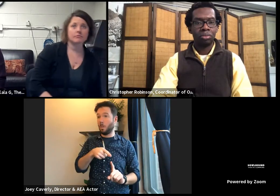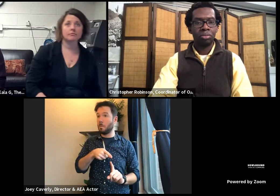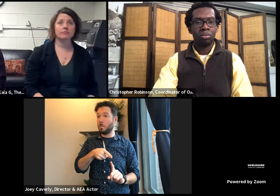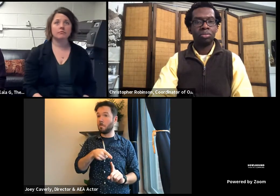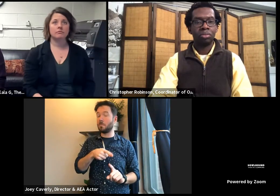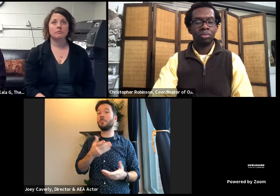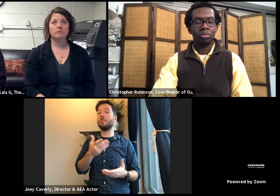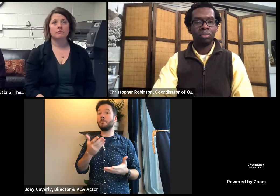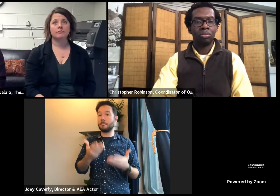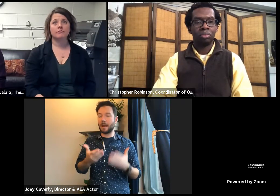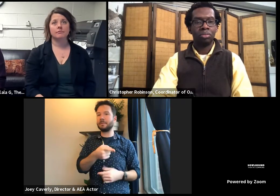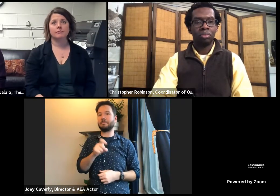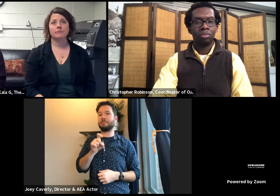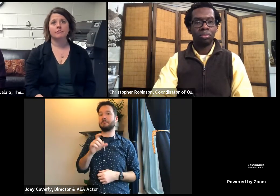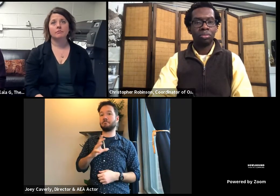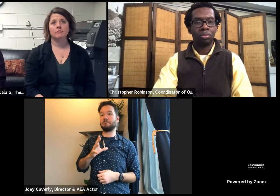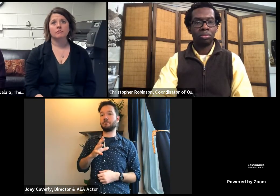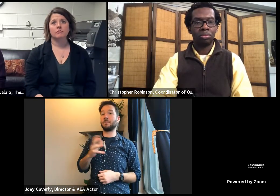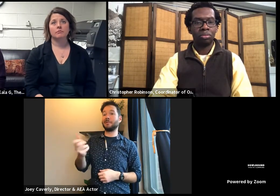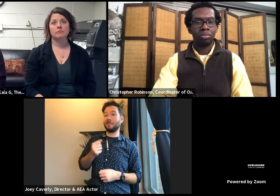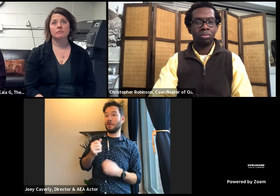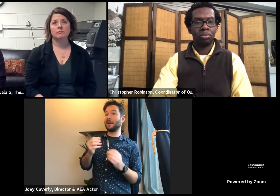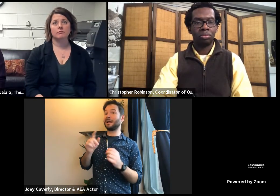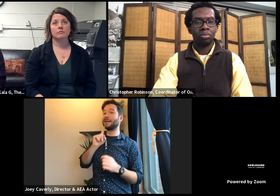If you have a robust deaf population in your area,